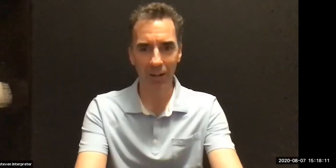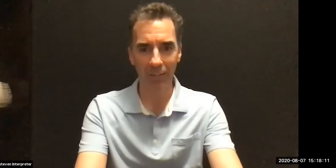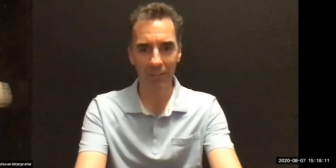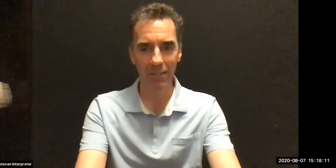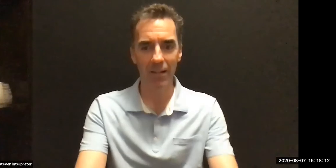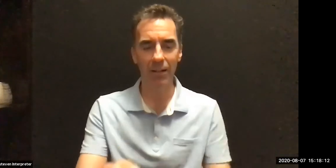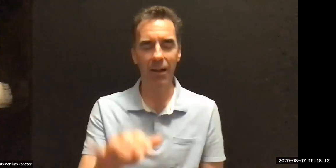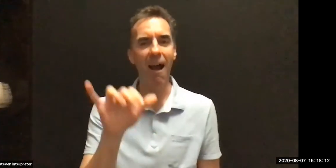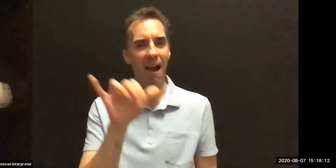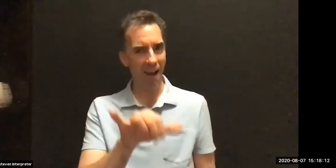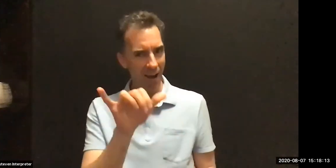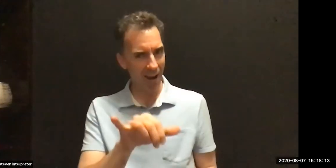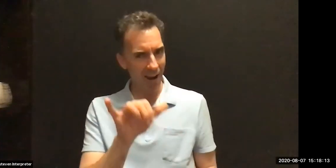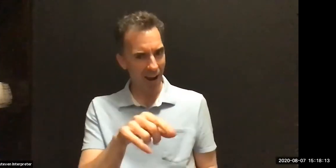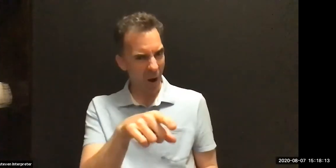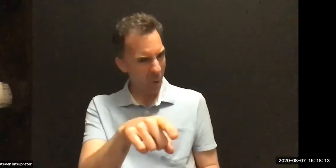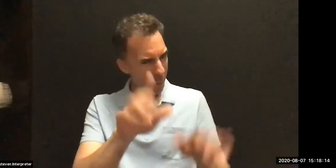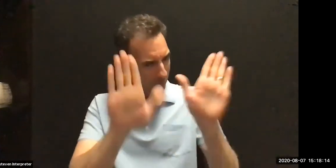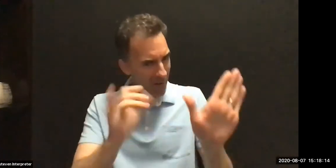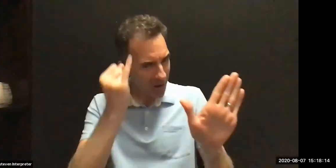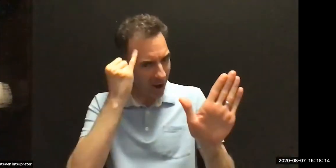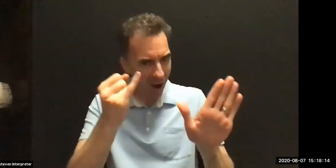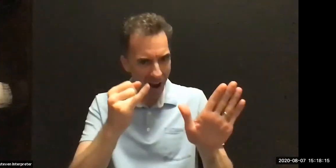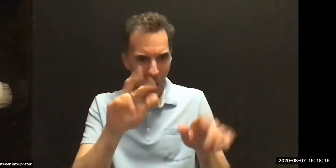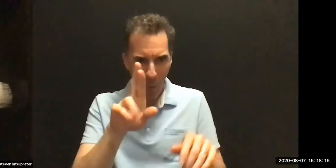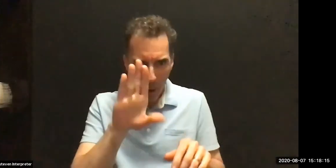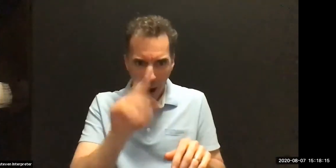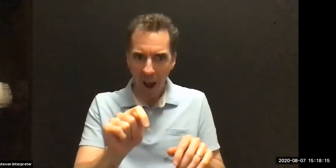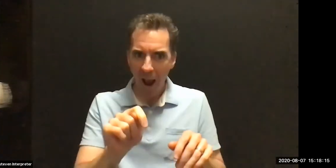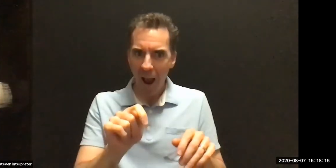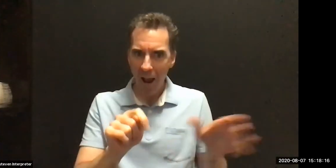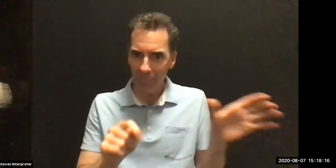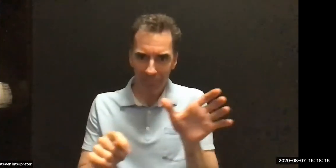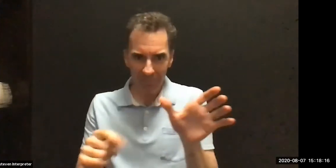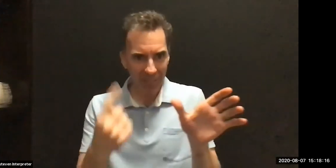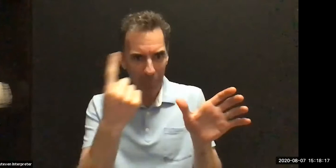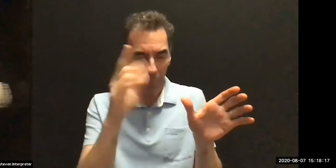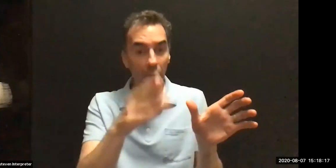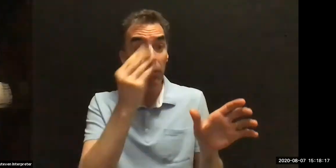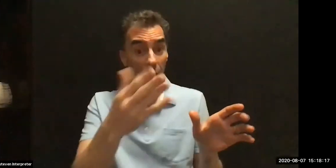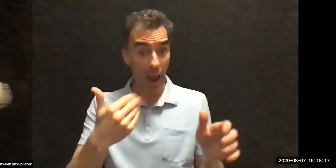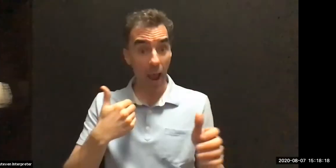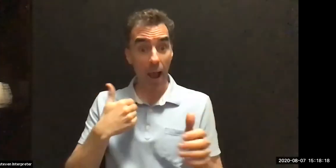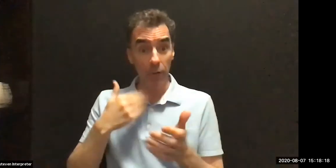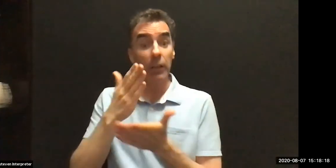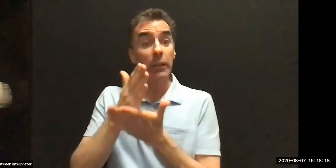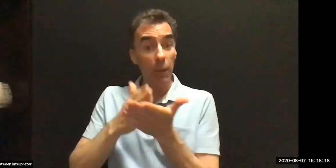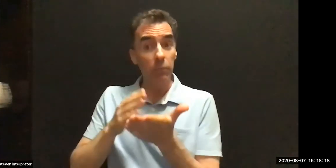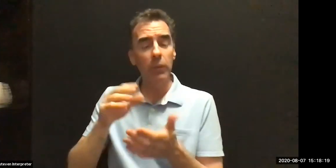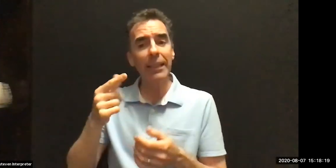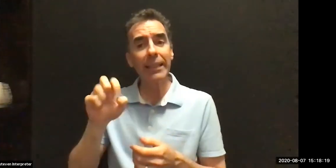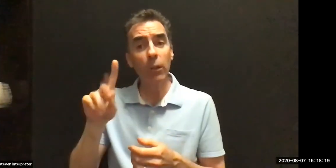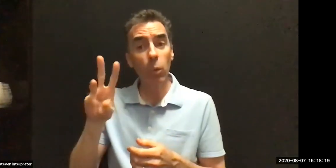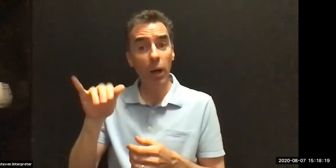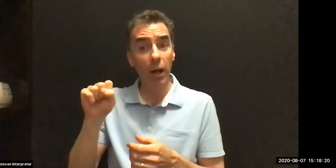Channelle Charest: I think that would be amazing. We do have deaf students participating in some of our decoys classes. So I think that